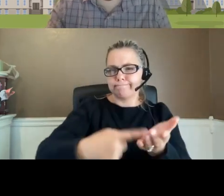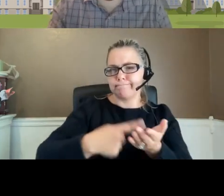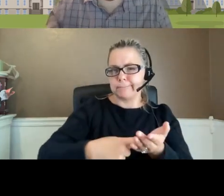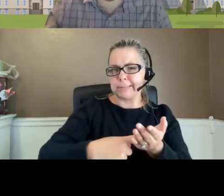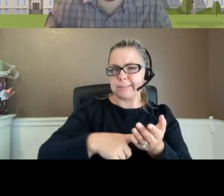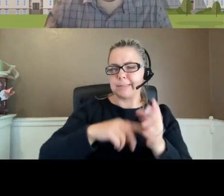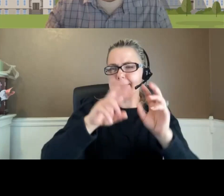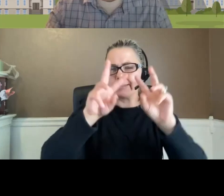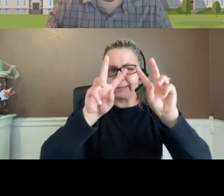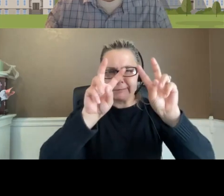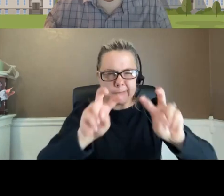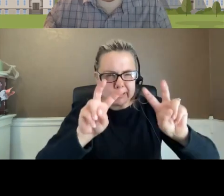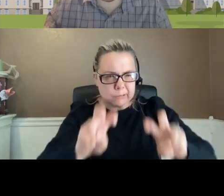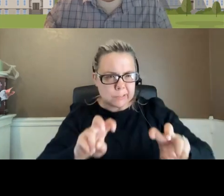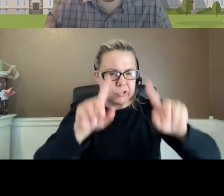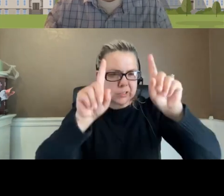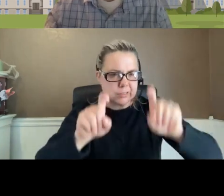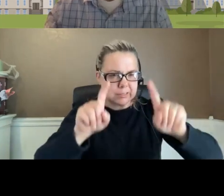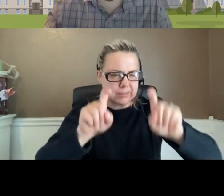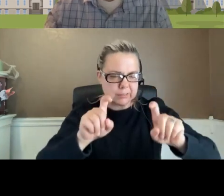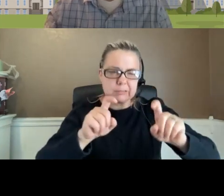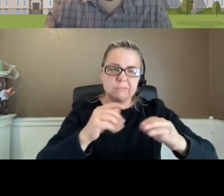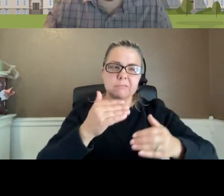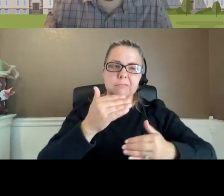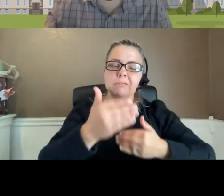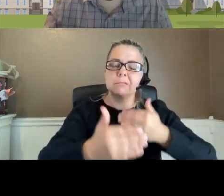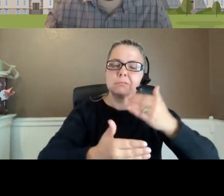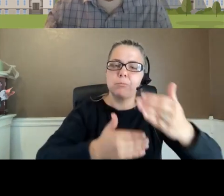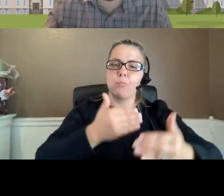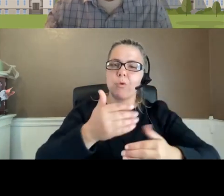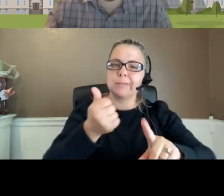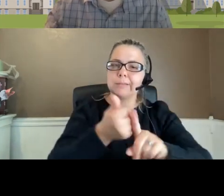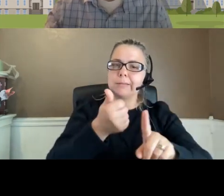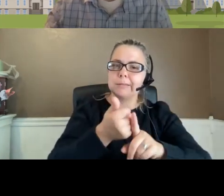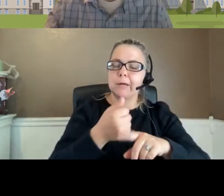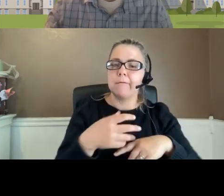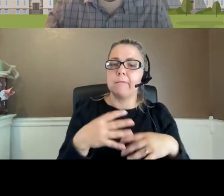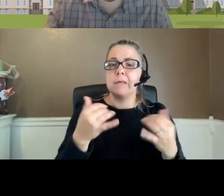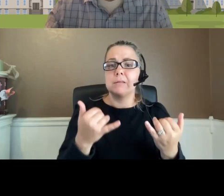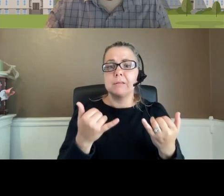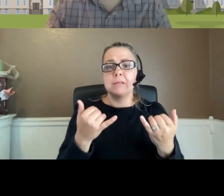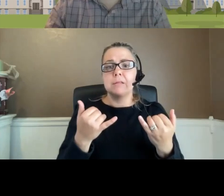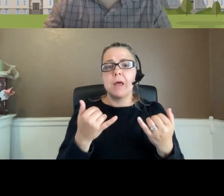a process and some steps to this. And really even these aspects of accessibility testing are within